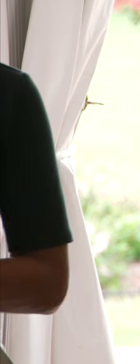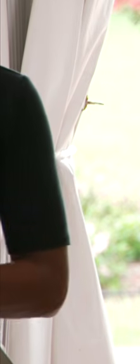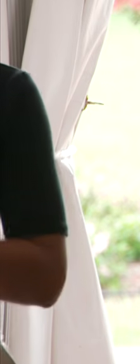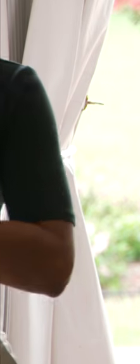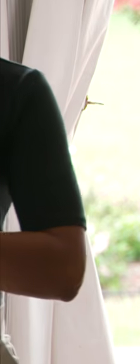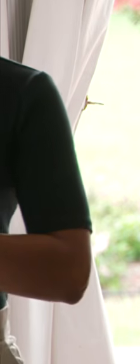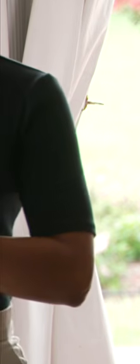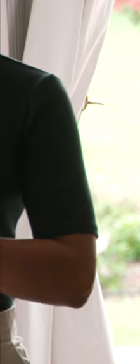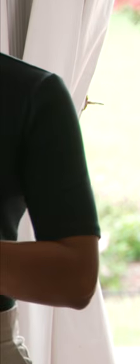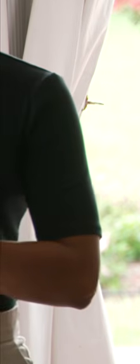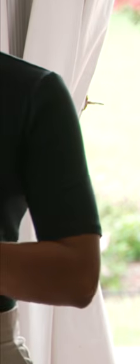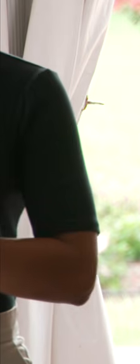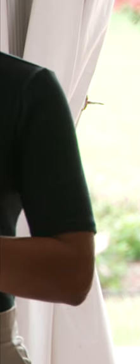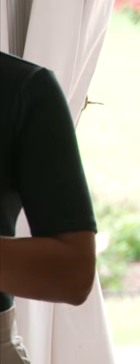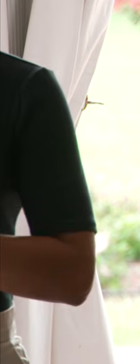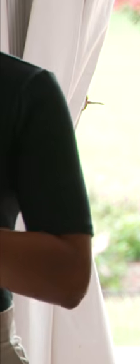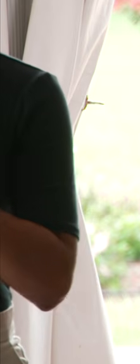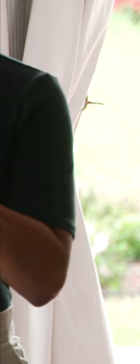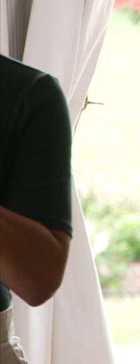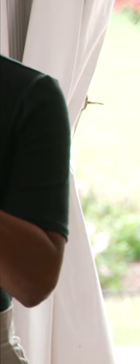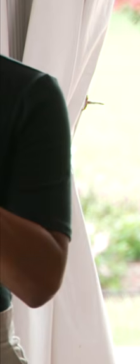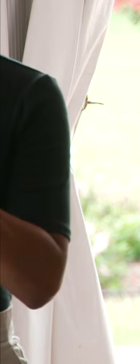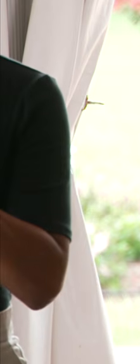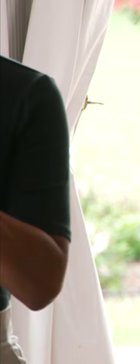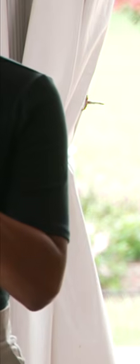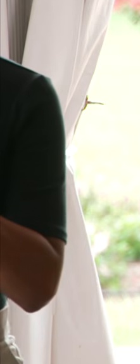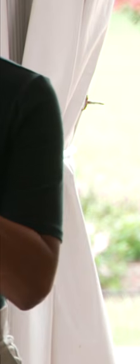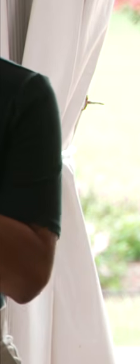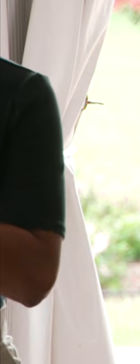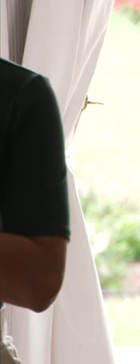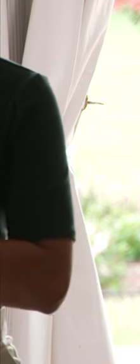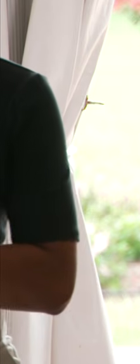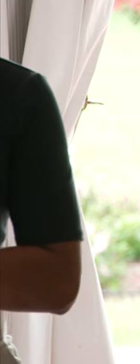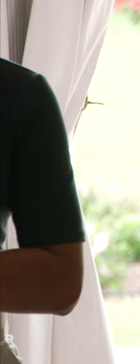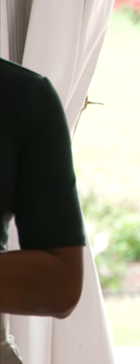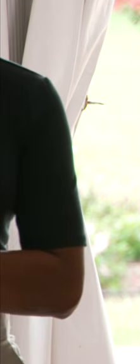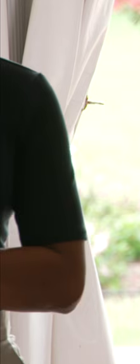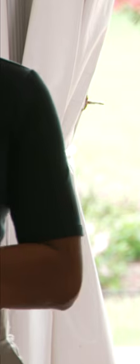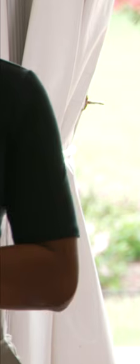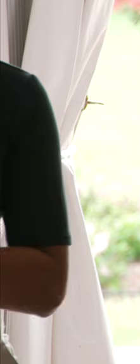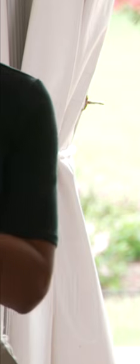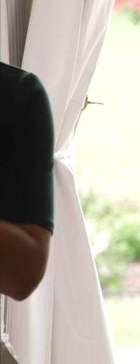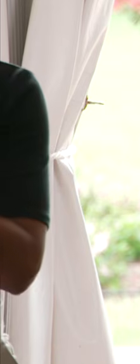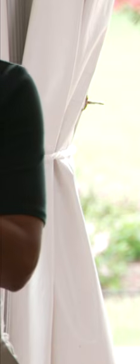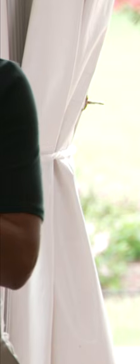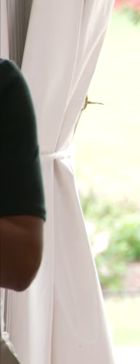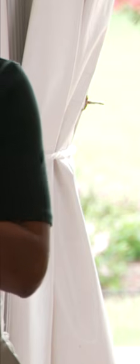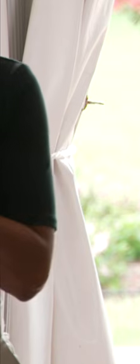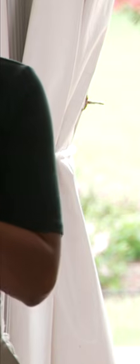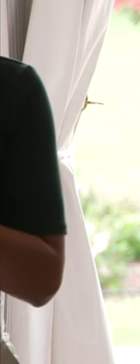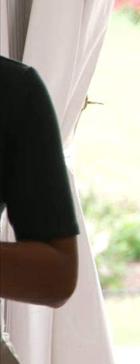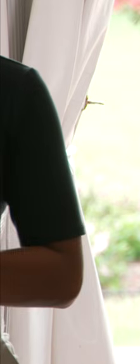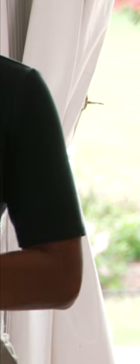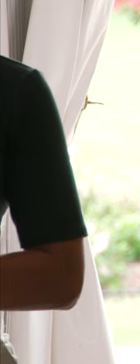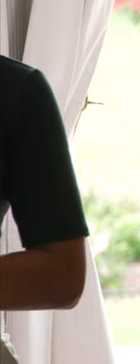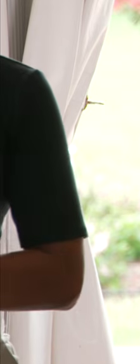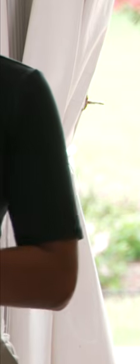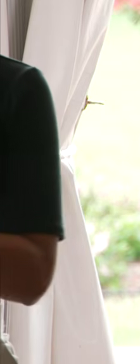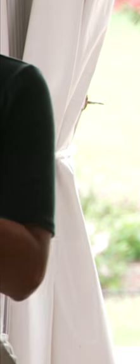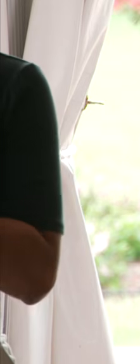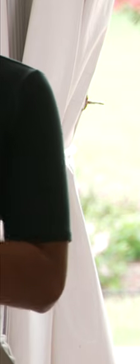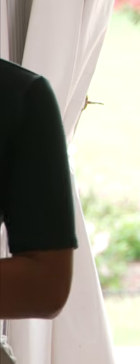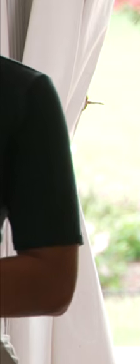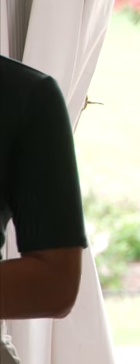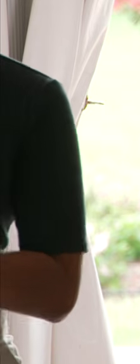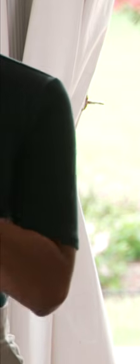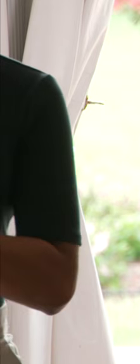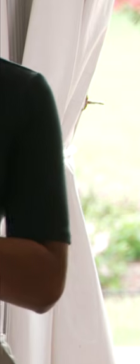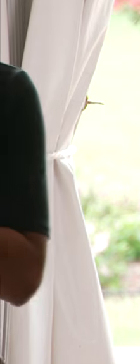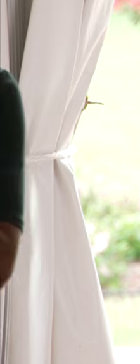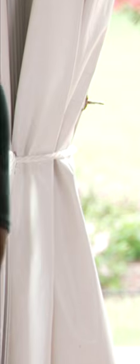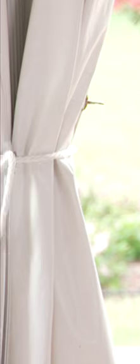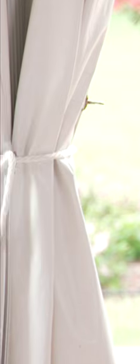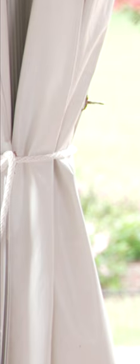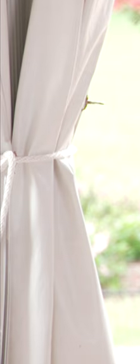a representative from the CDC. Prior to that, he had received a phone call from my brother in Texas